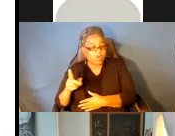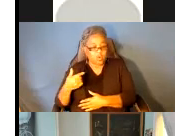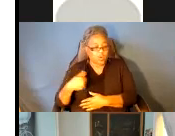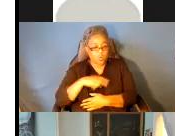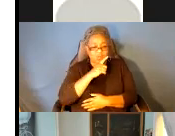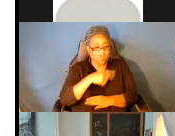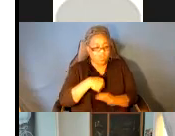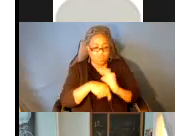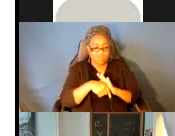Agree.